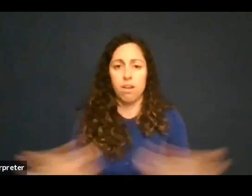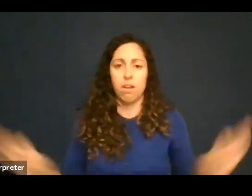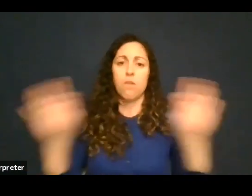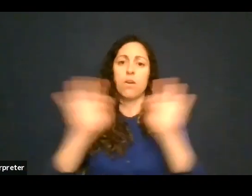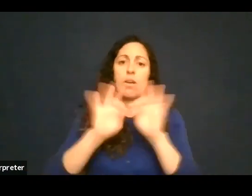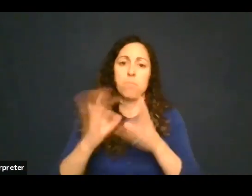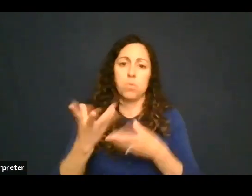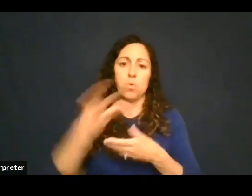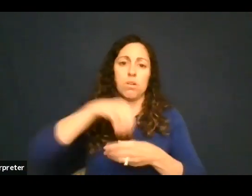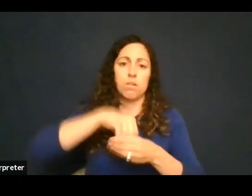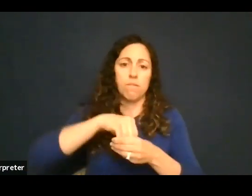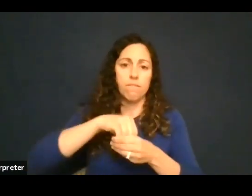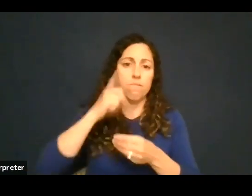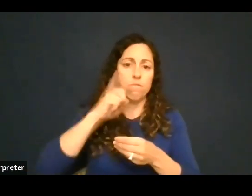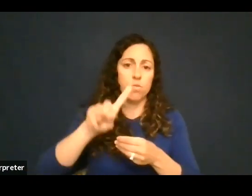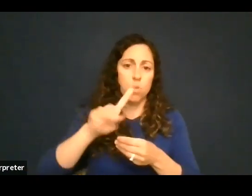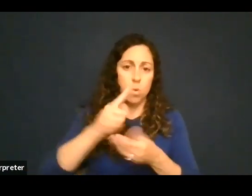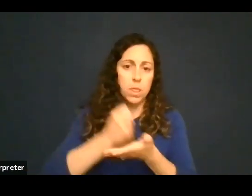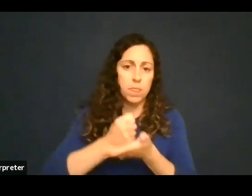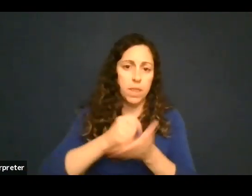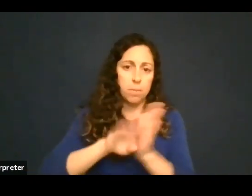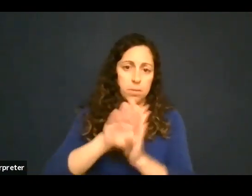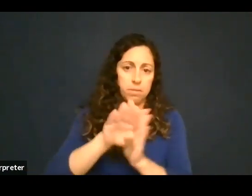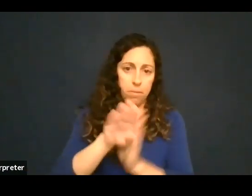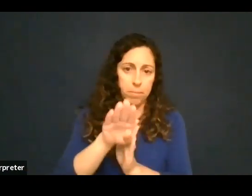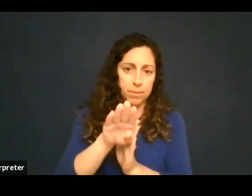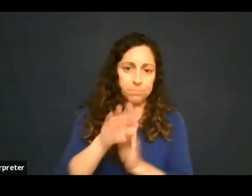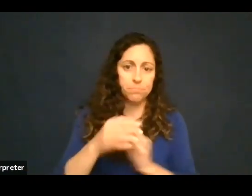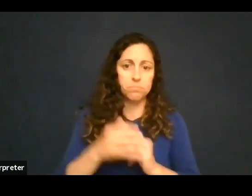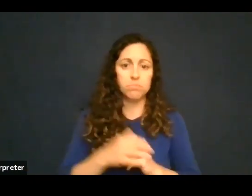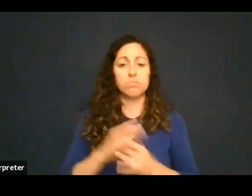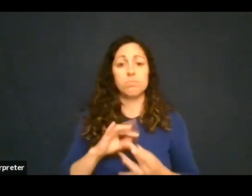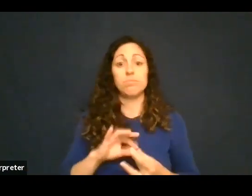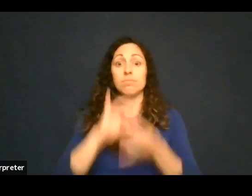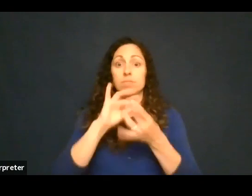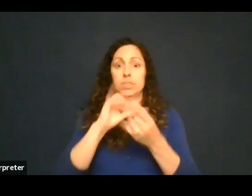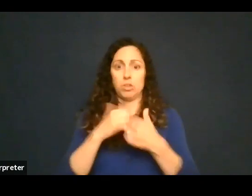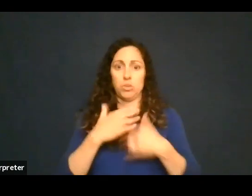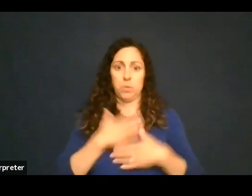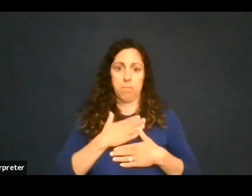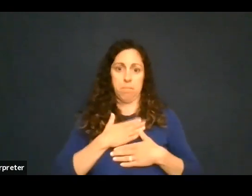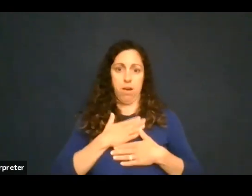In my research, colleagues and the environment at the National